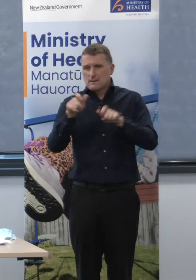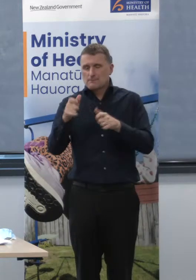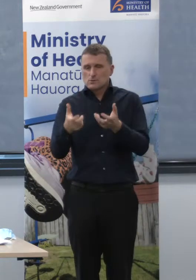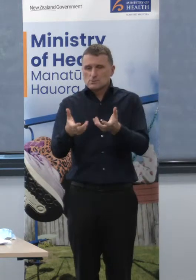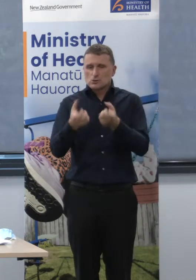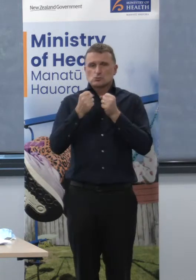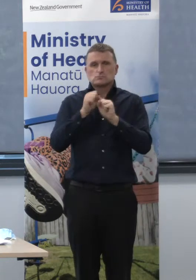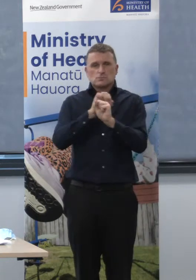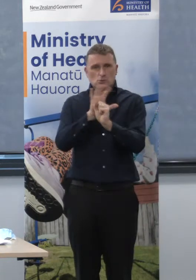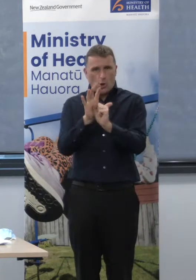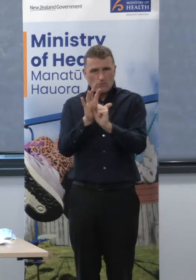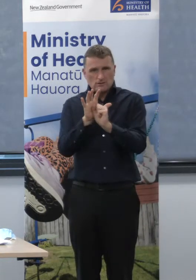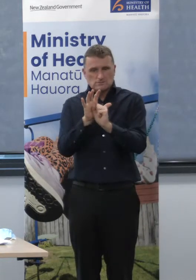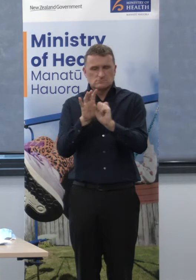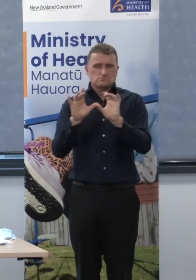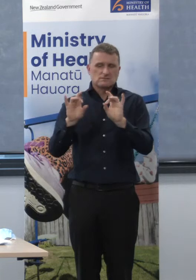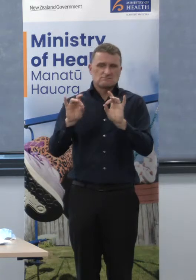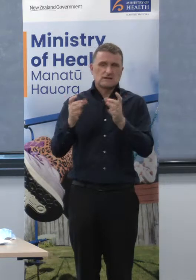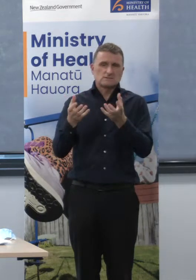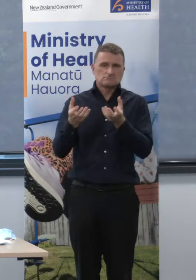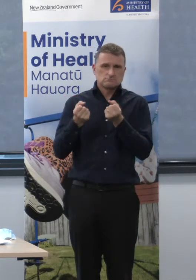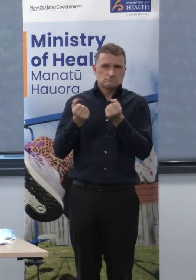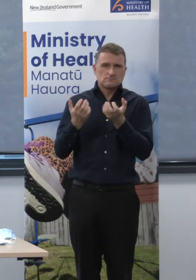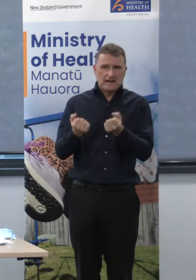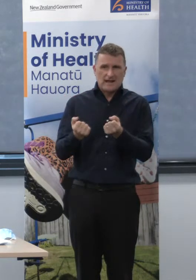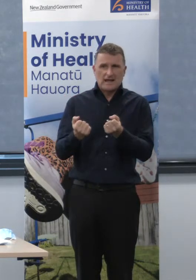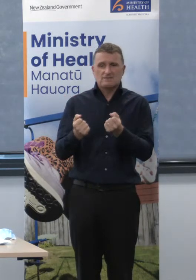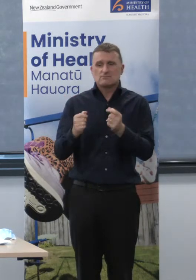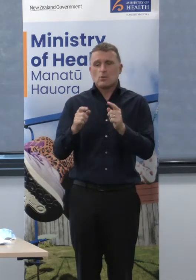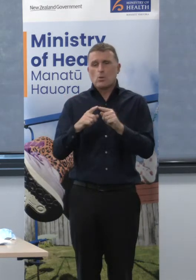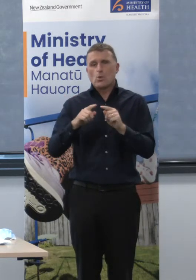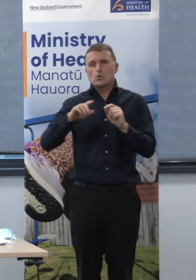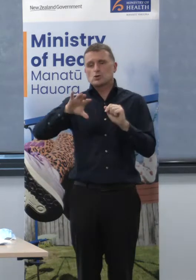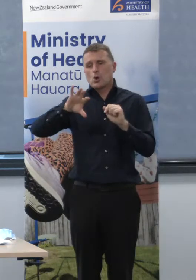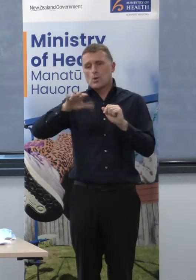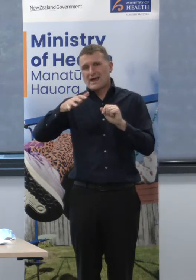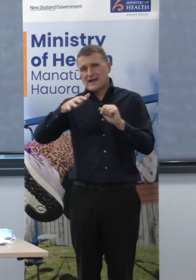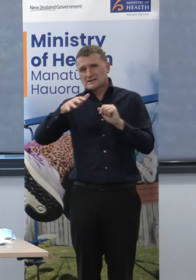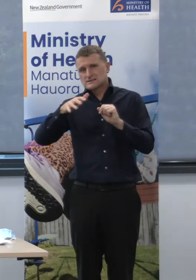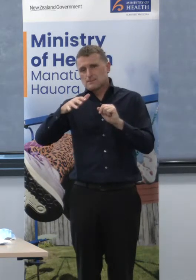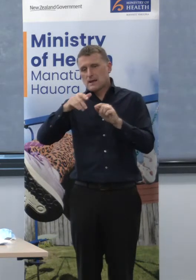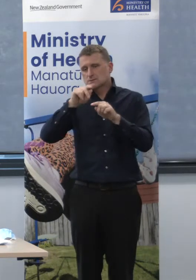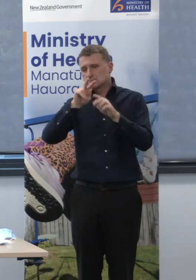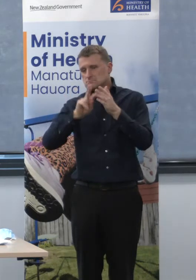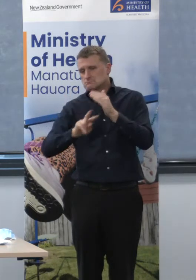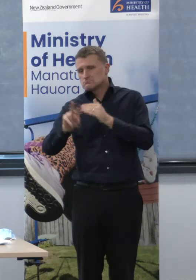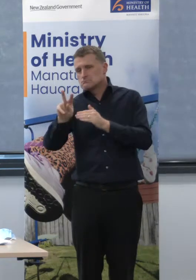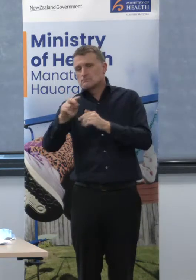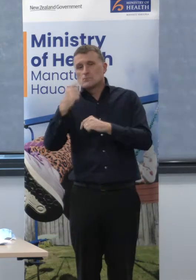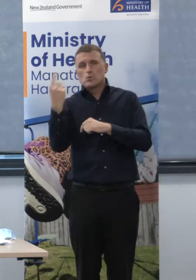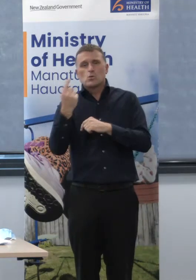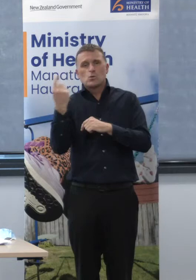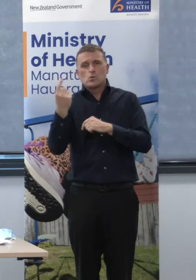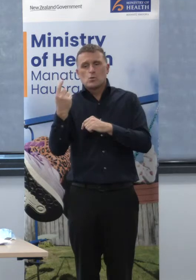and those who have been infected. And there are also estimating,